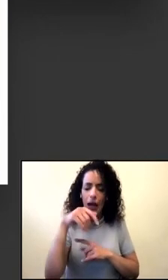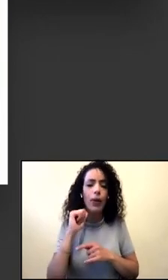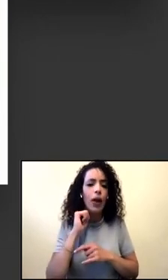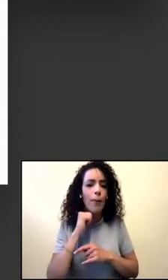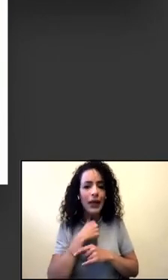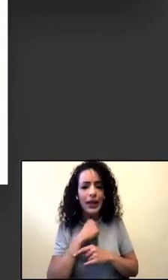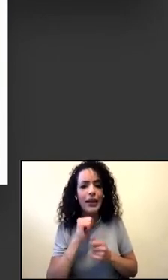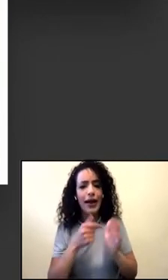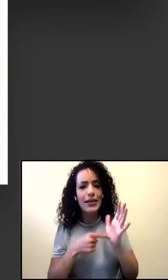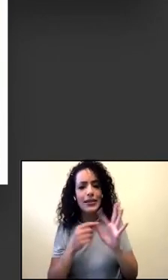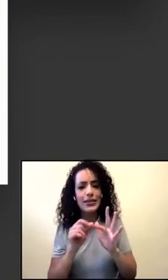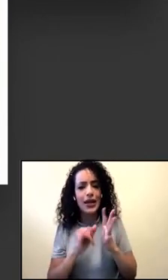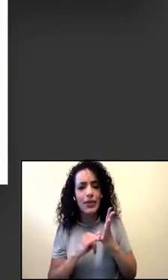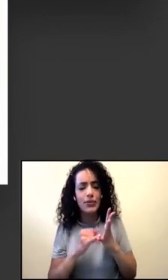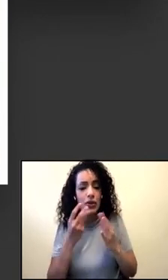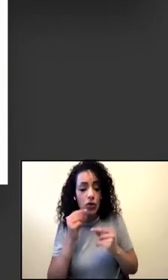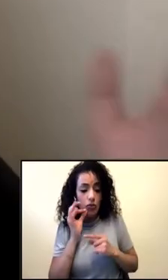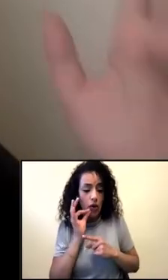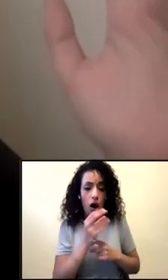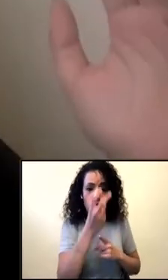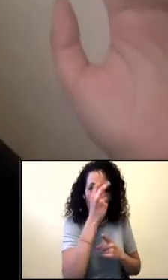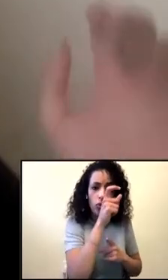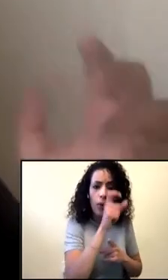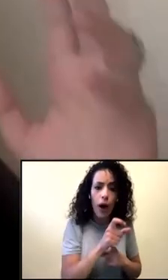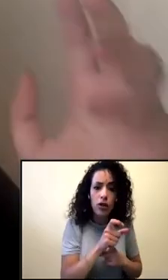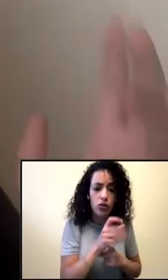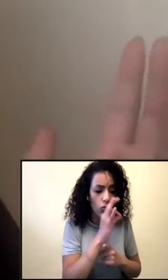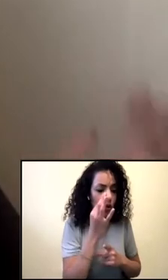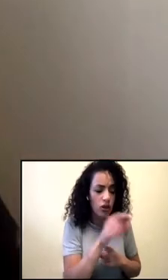and they would forget, the others would like corroborate their story for them, and they'd